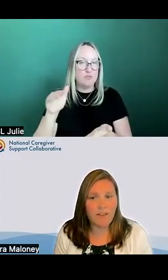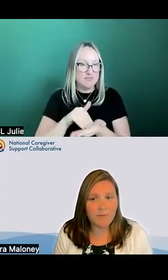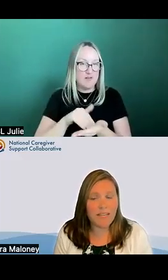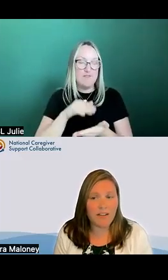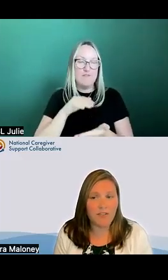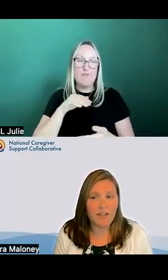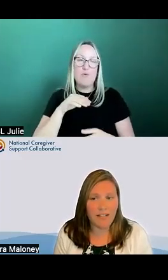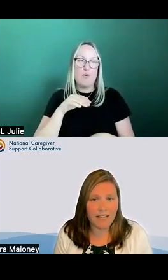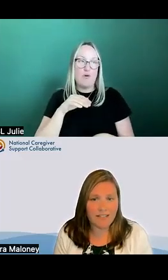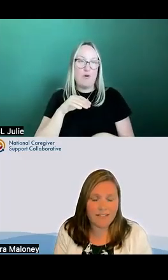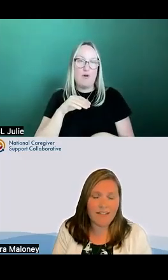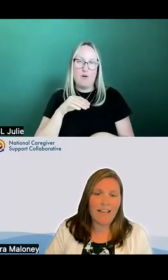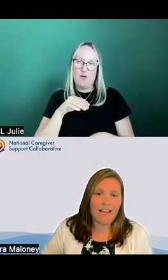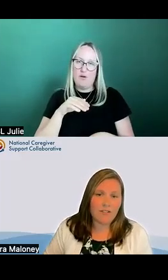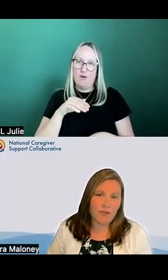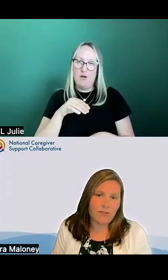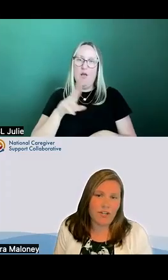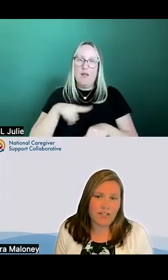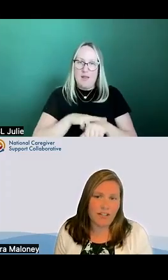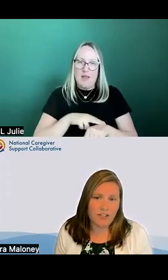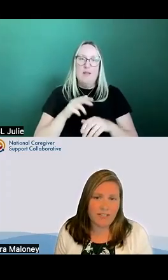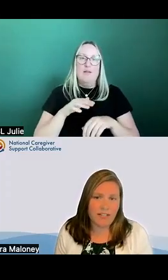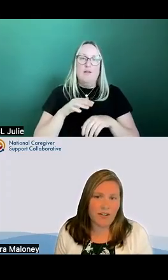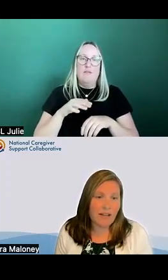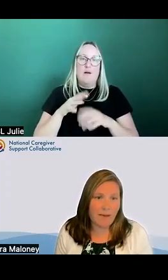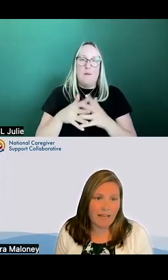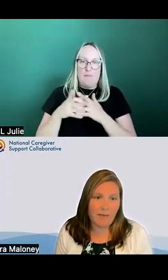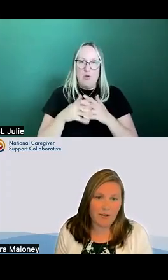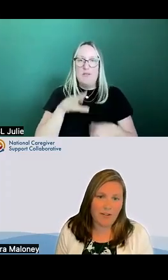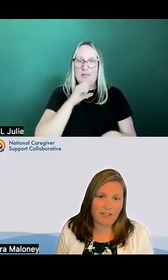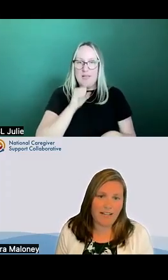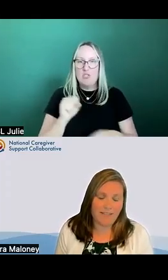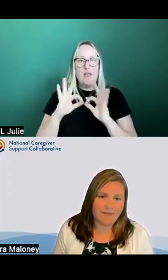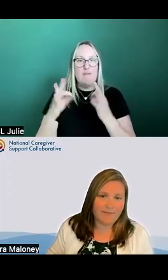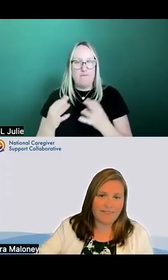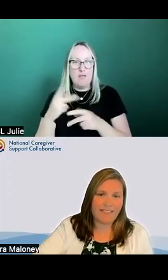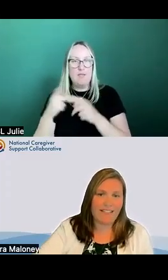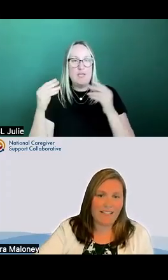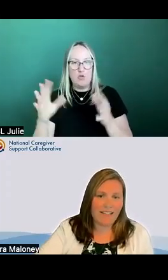Family Caregiver Alliance, and Scripps Gerontology Center at Miami University.